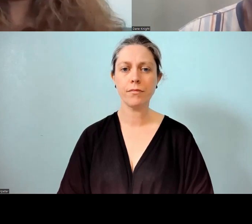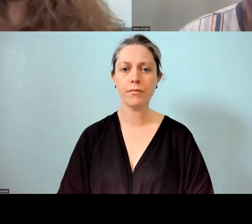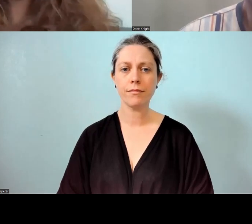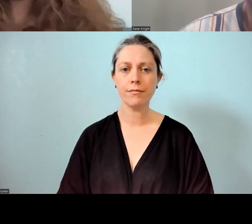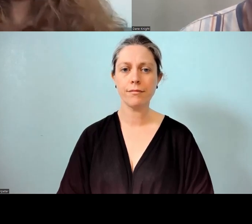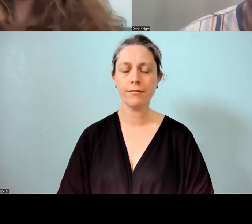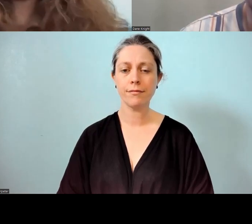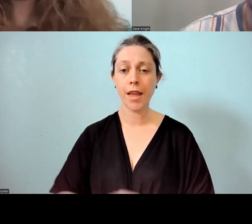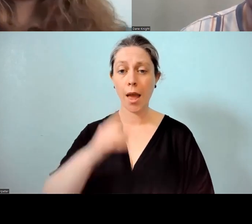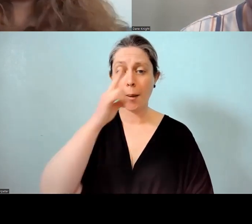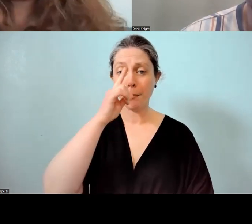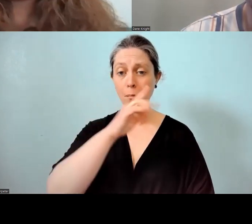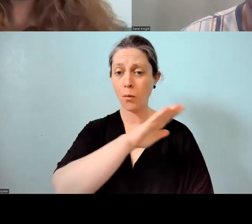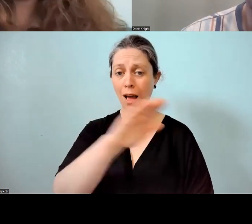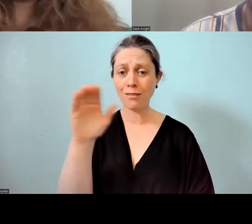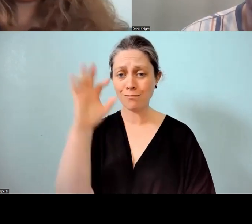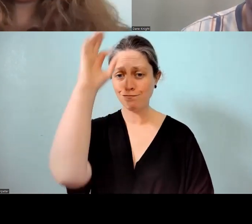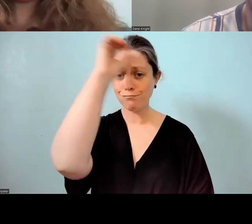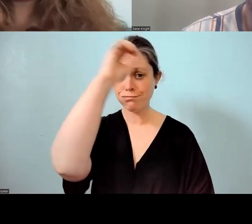of what reasonable accommodations and education could mean.